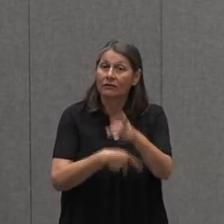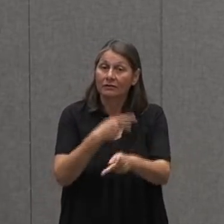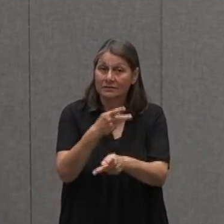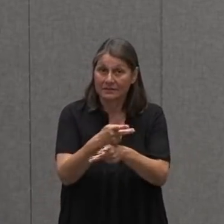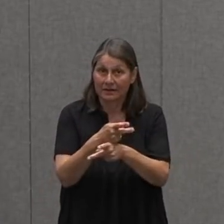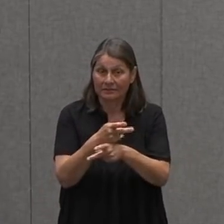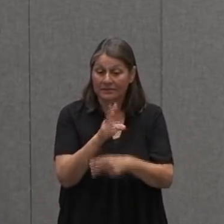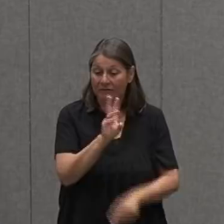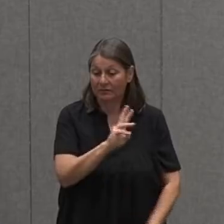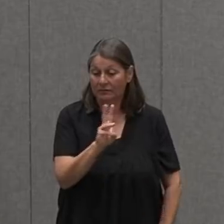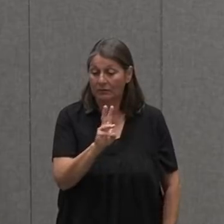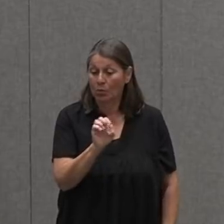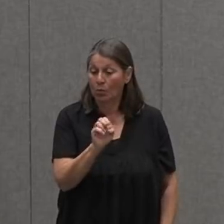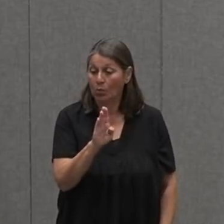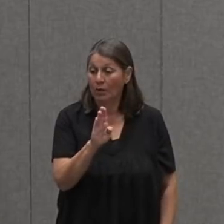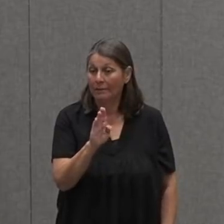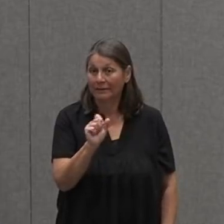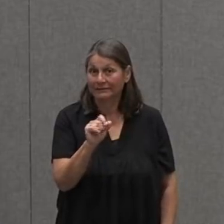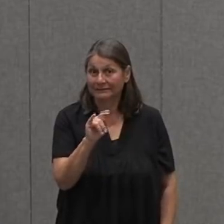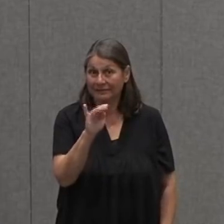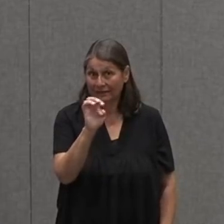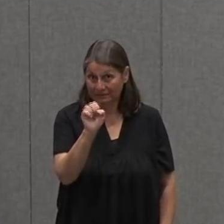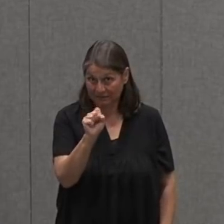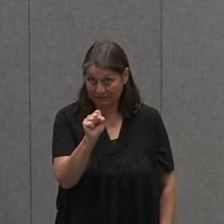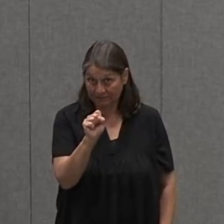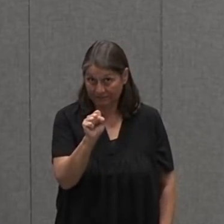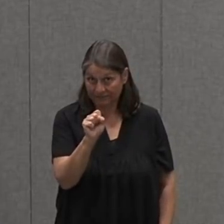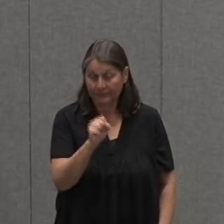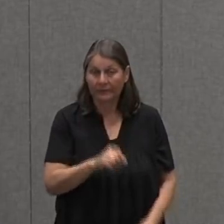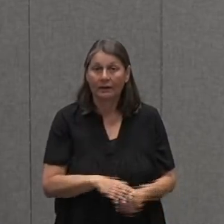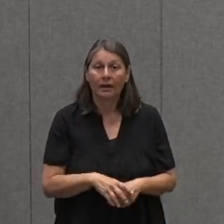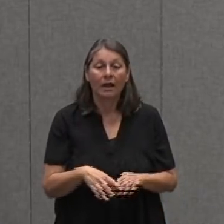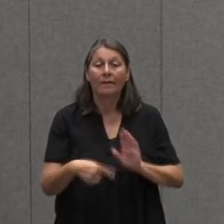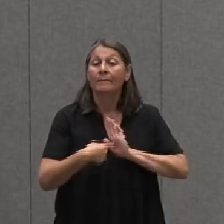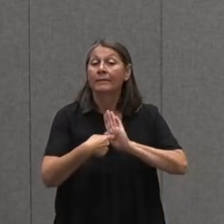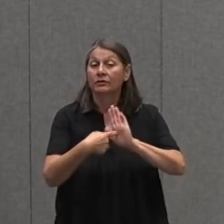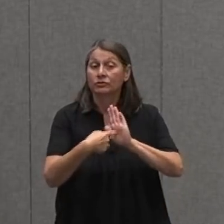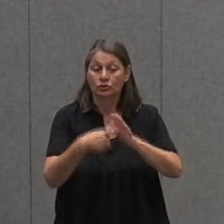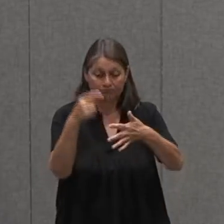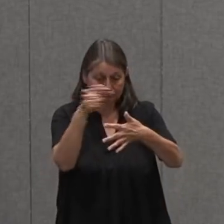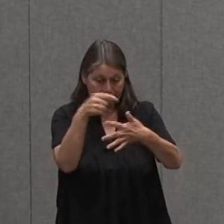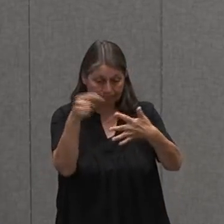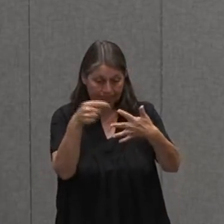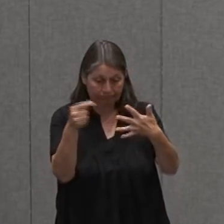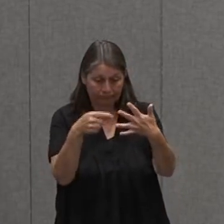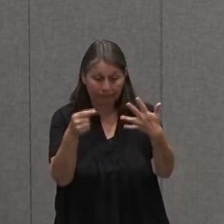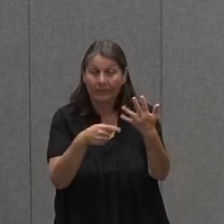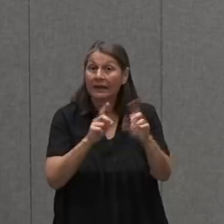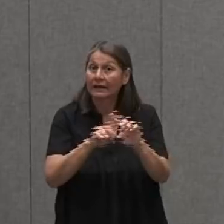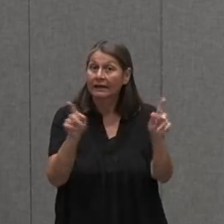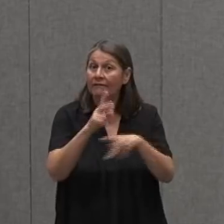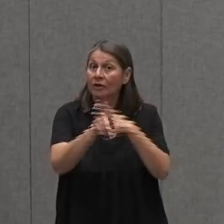And I'm gonna show you right here some of the ones that are out there and whether they are good for you